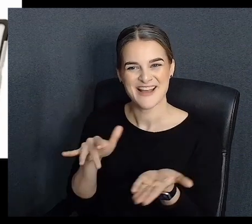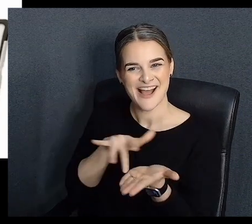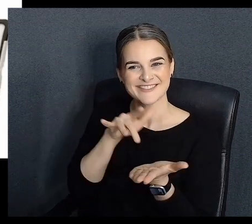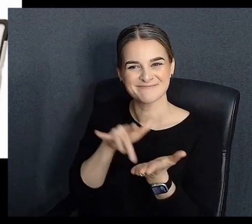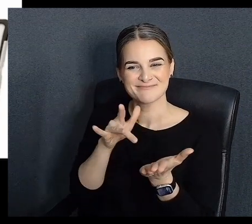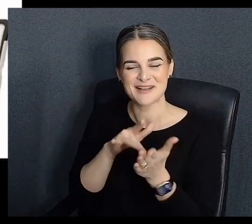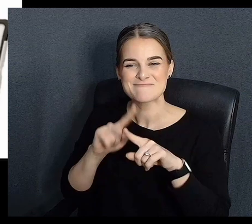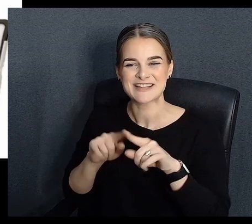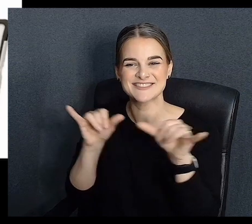with an AAC app.